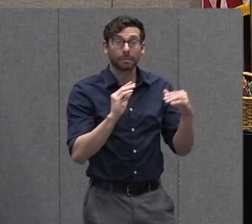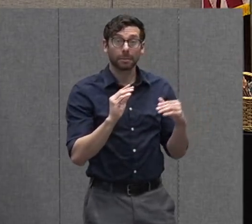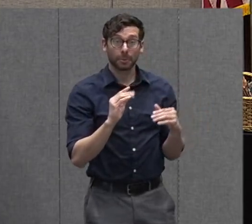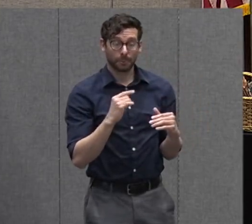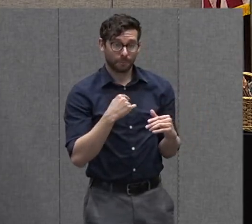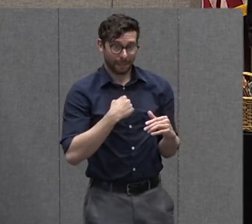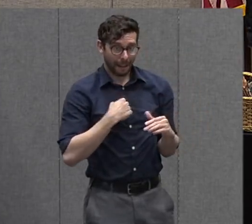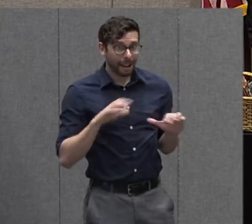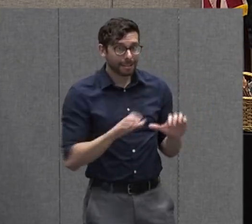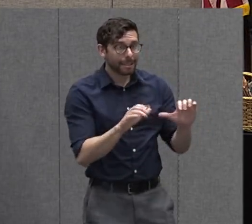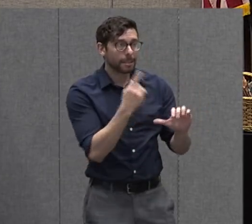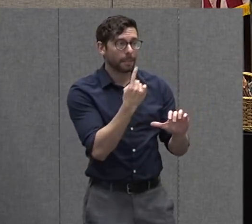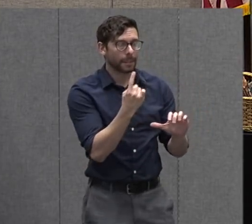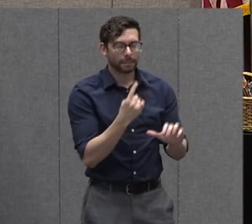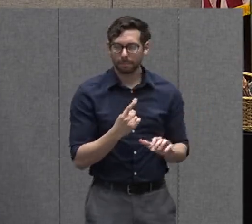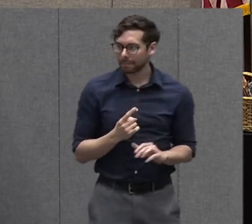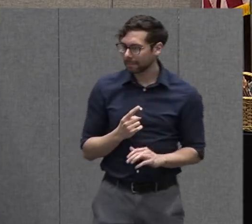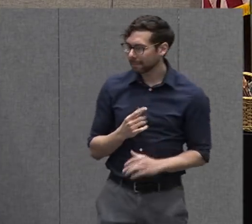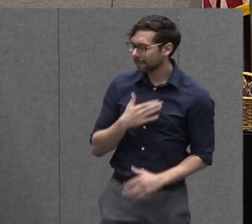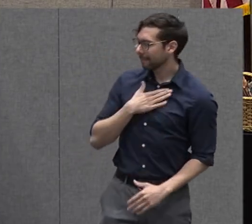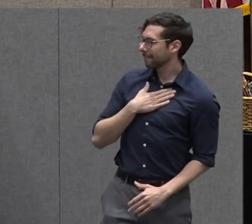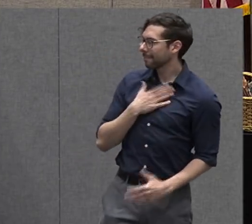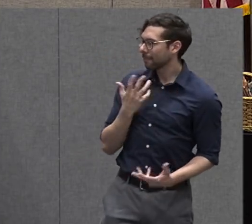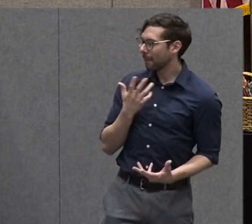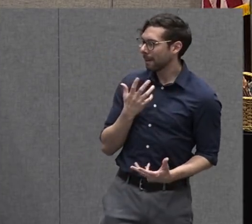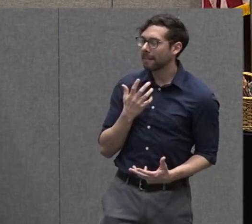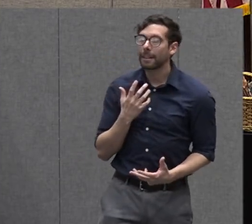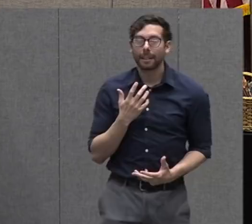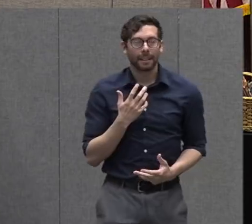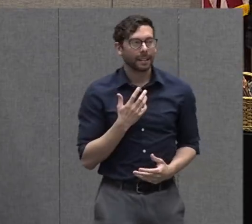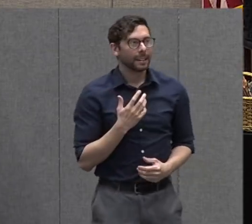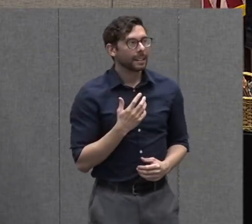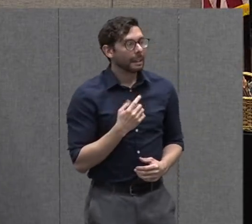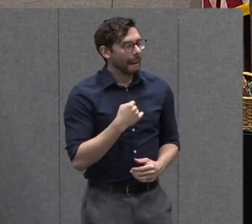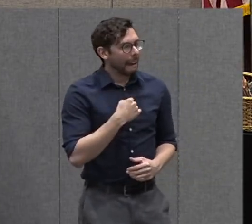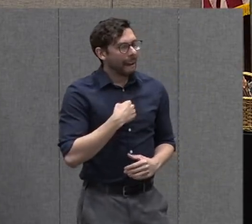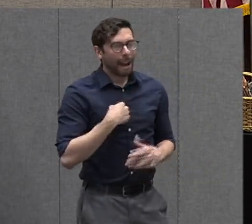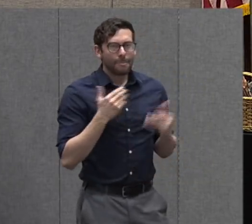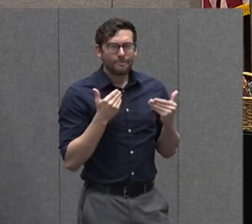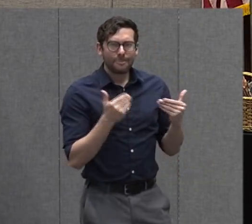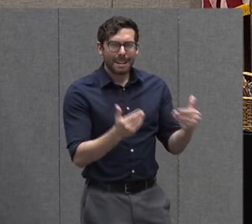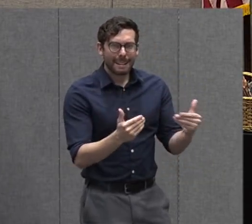[Miss Garcia] I took a chance. [Miss Martindale] Really? [Mr. R] A leap of faith. [Miss Martindale] Nice.